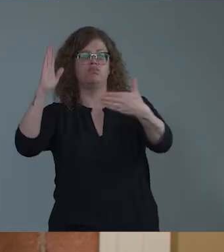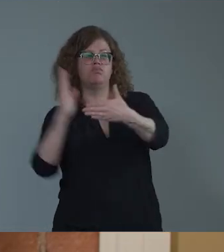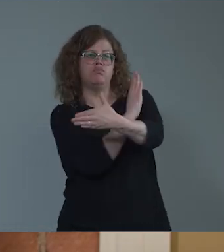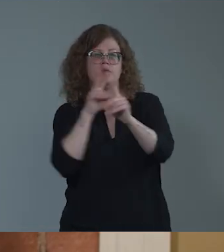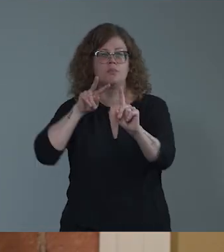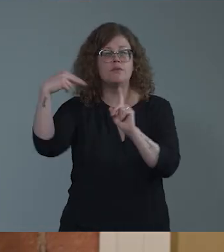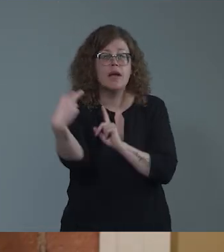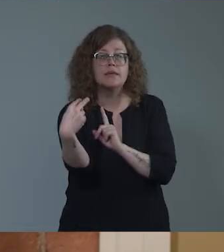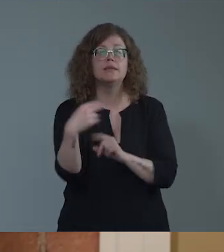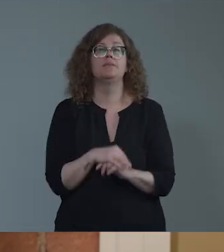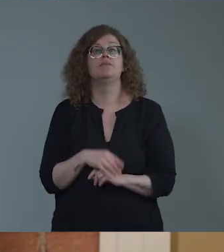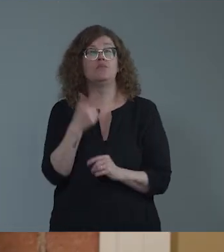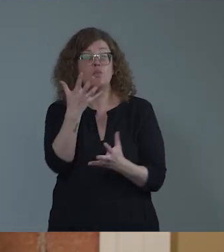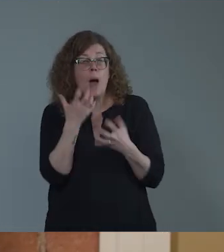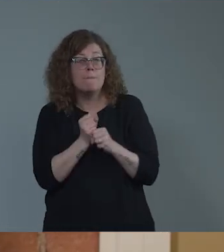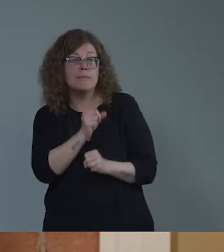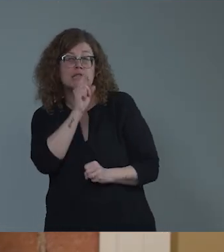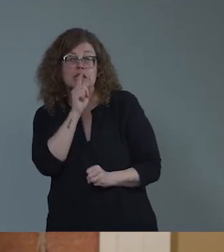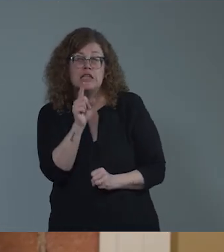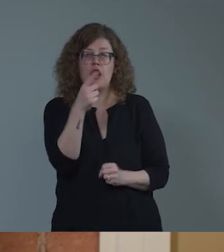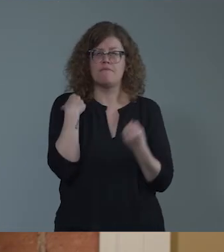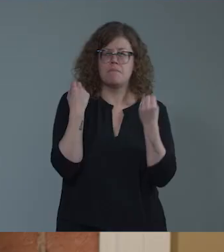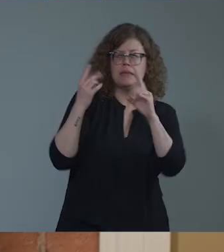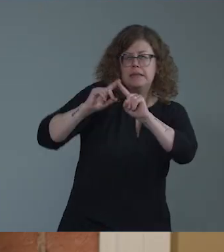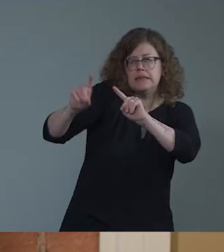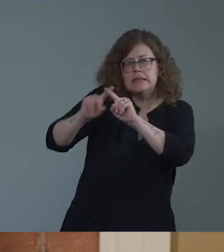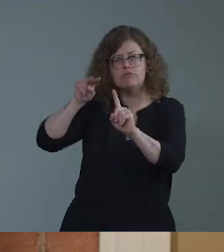so that all of those perspectives are taken into account when you're doing that selection process.